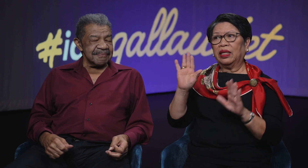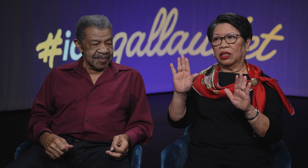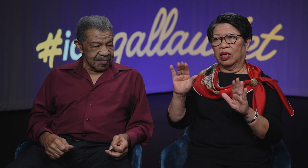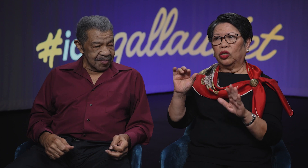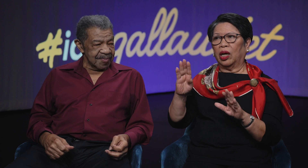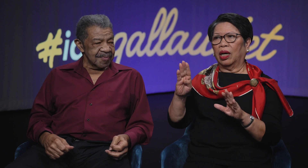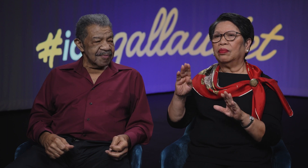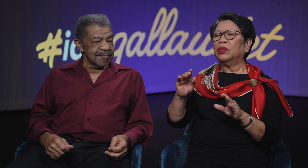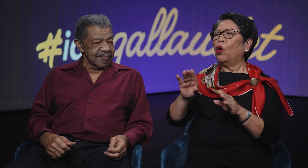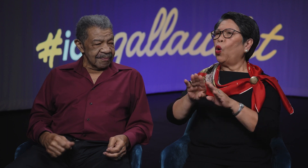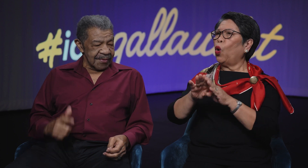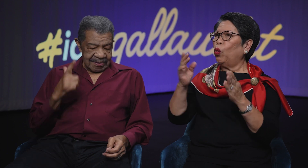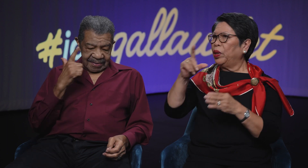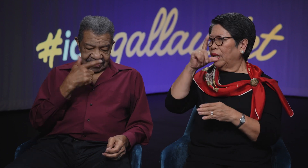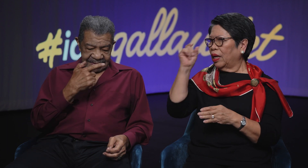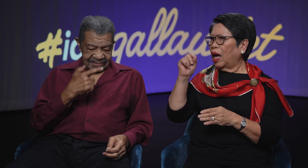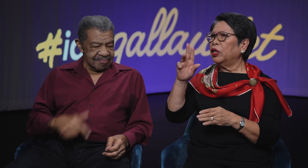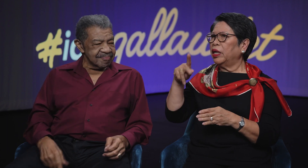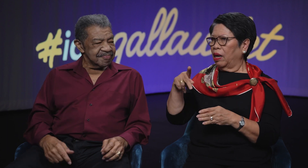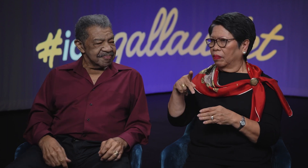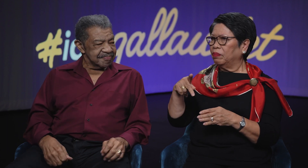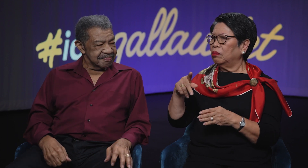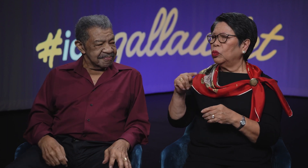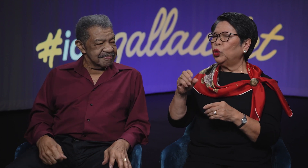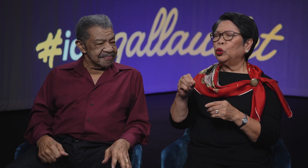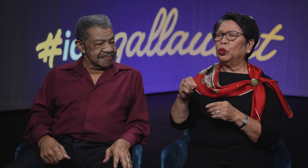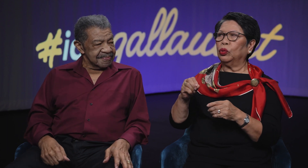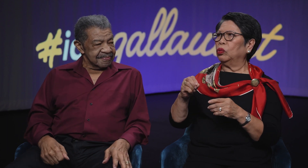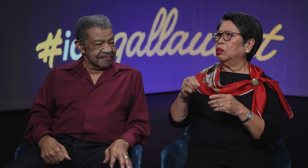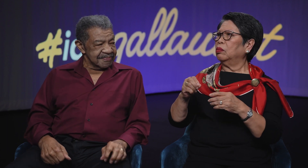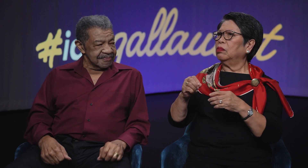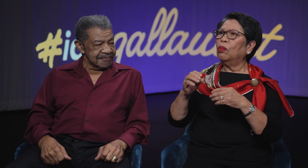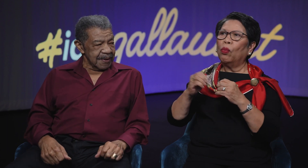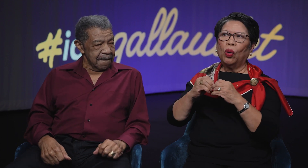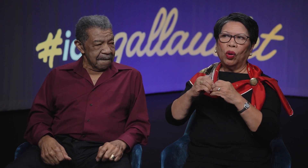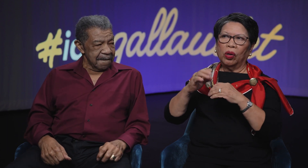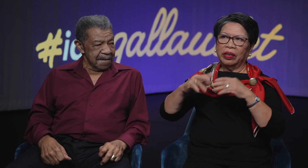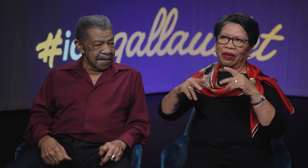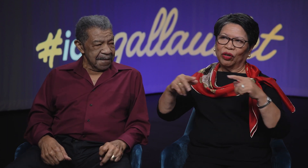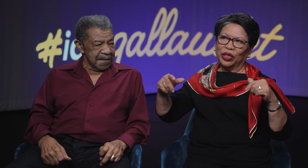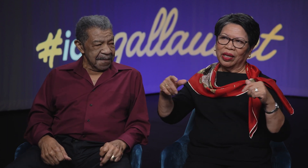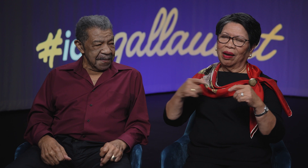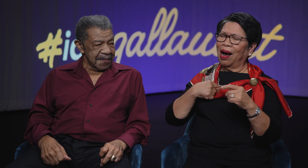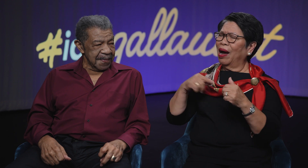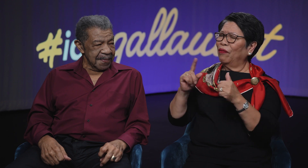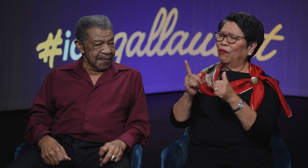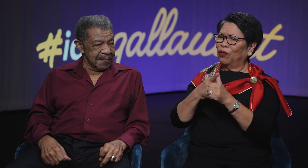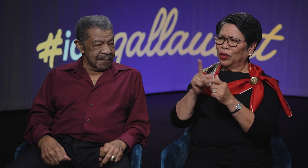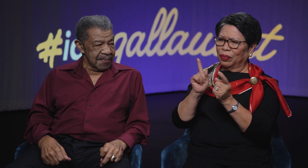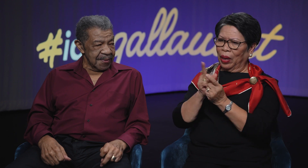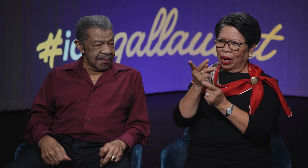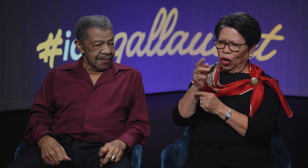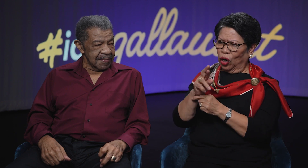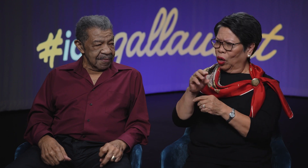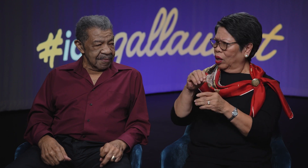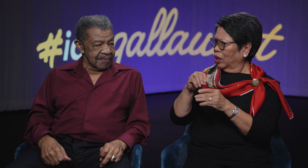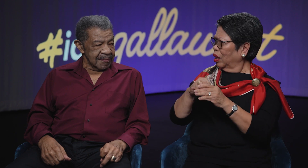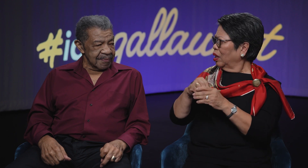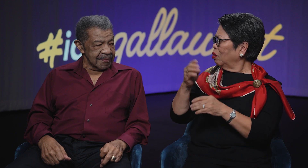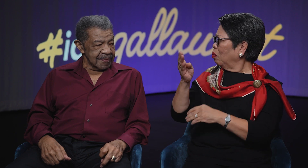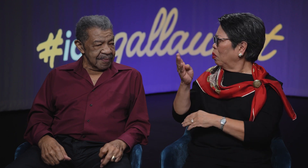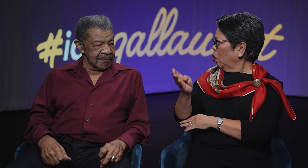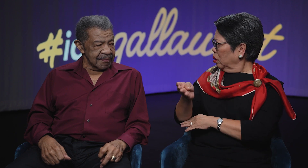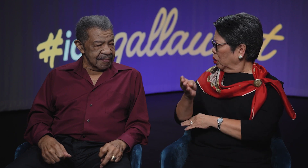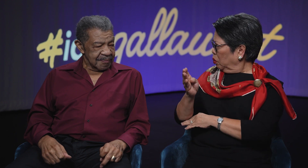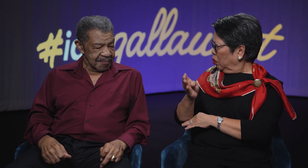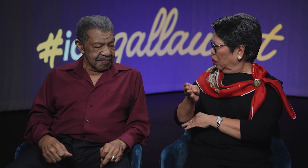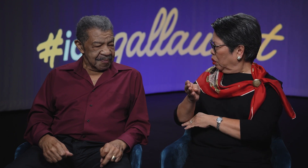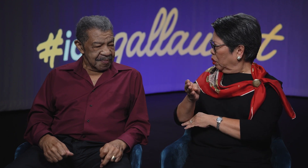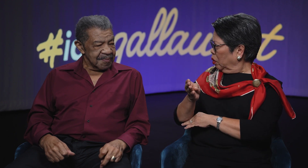A fantastic job, opening up to more diversity. I first met her in Baltimore…